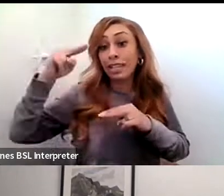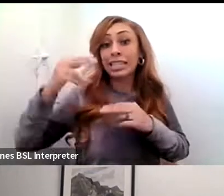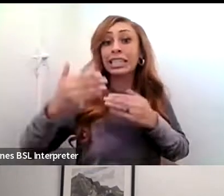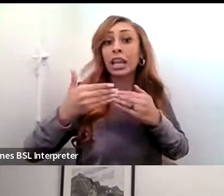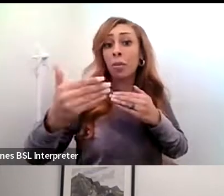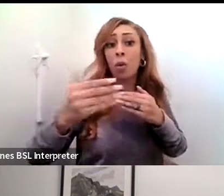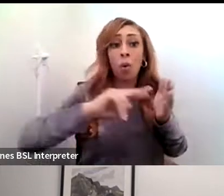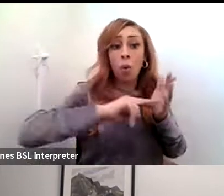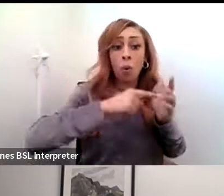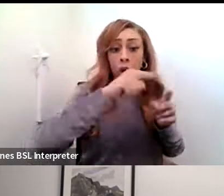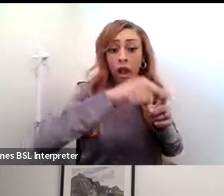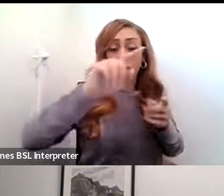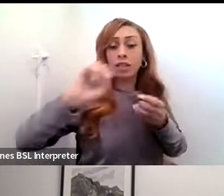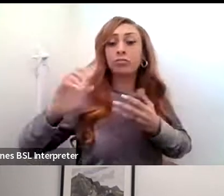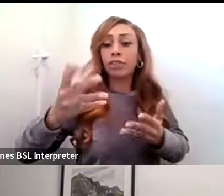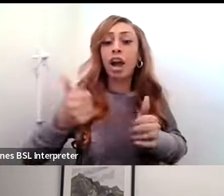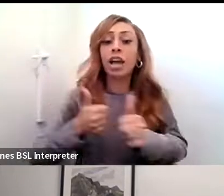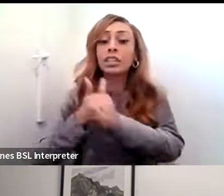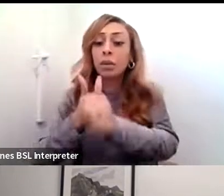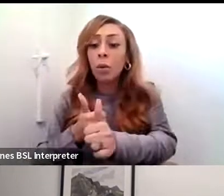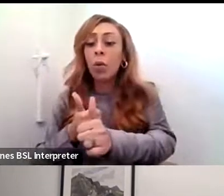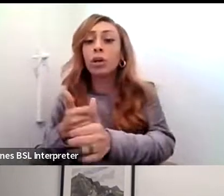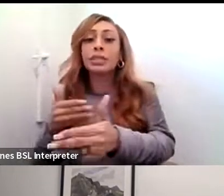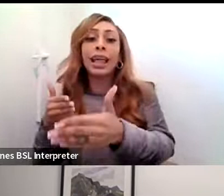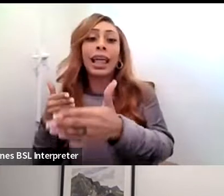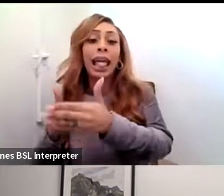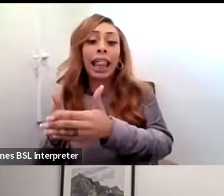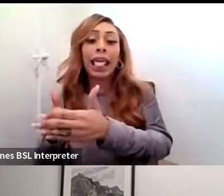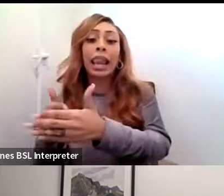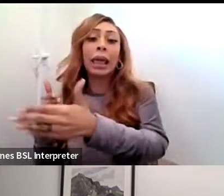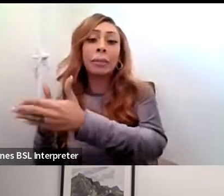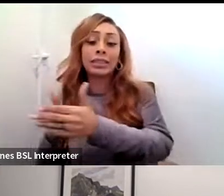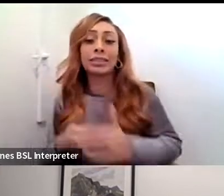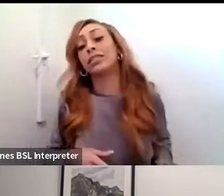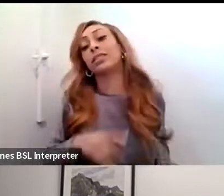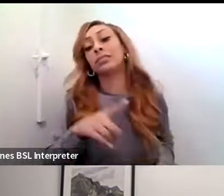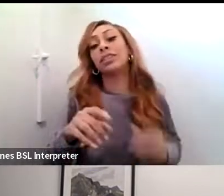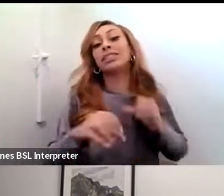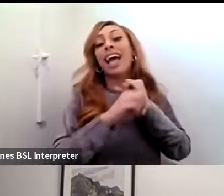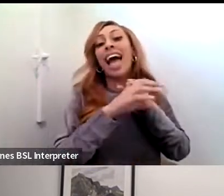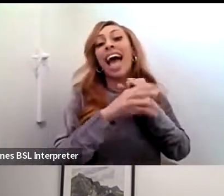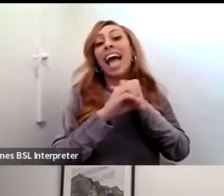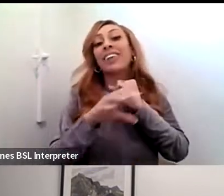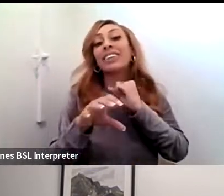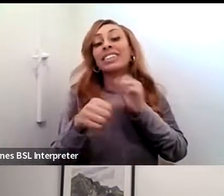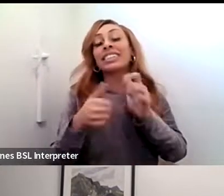that are providing support, like Unlimited, but it's for advocacy for audiences,